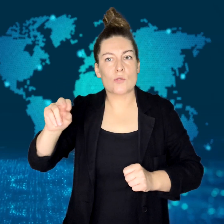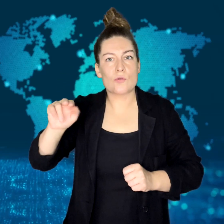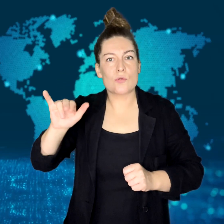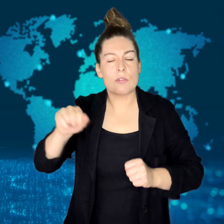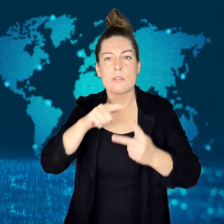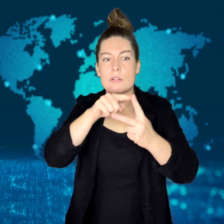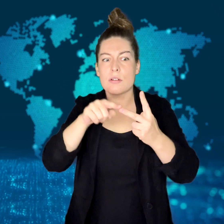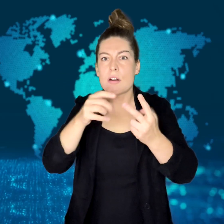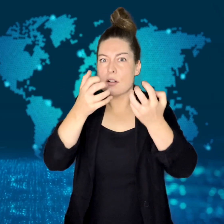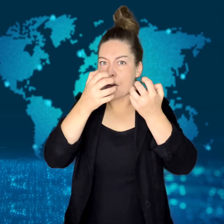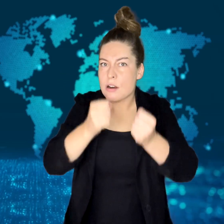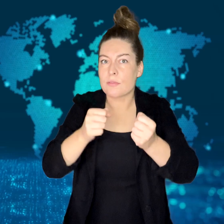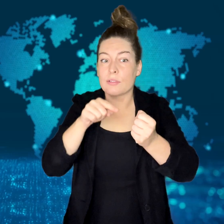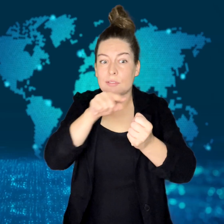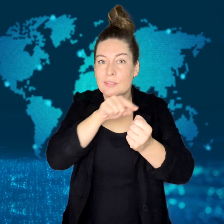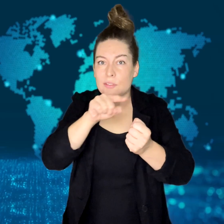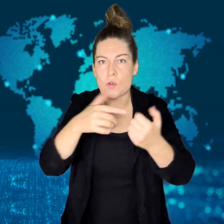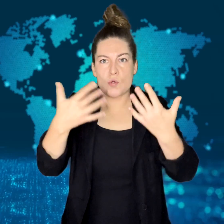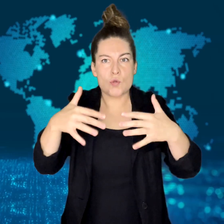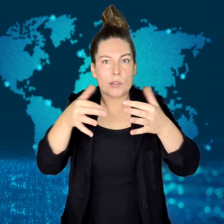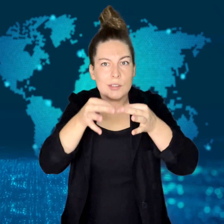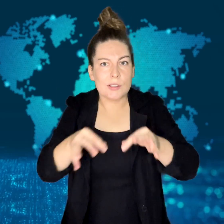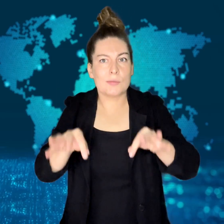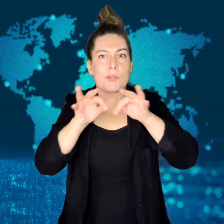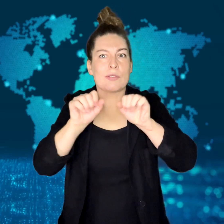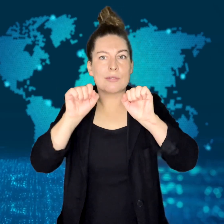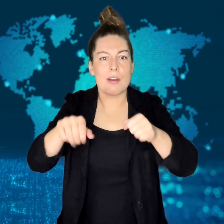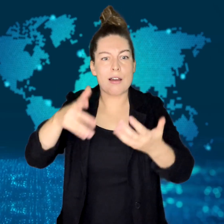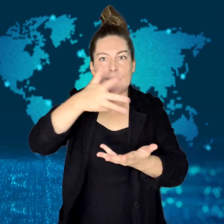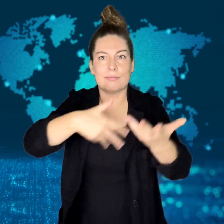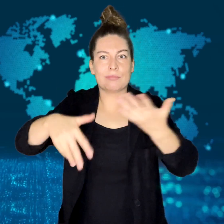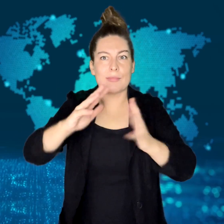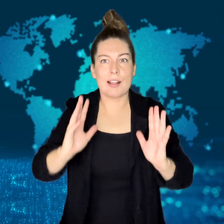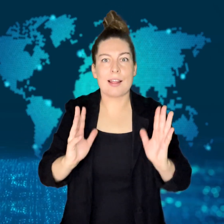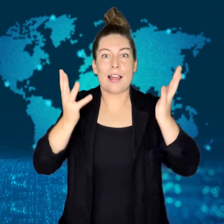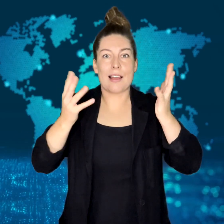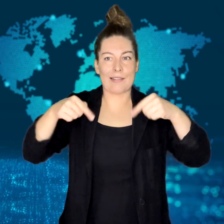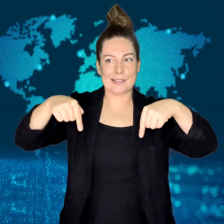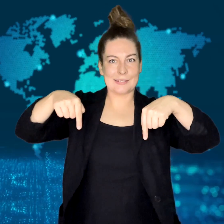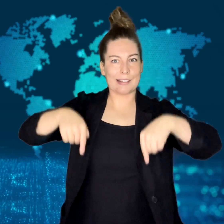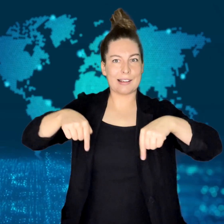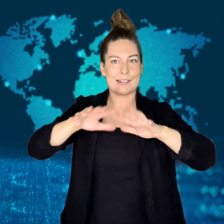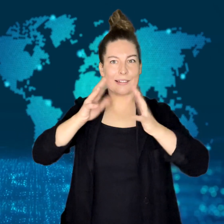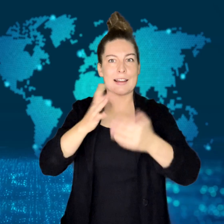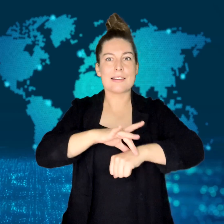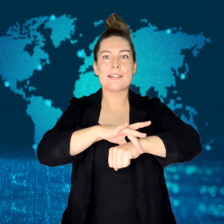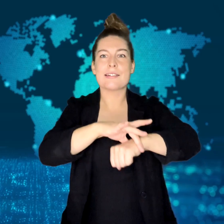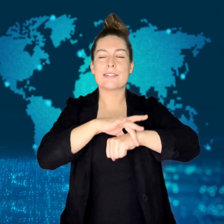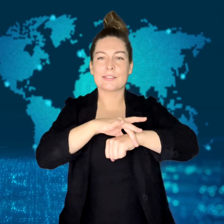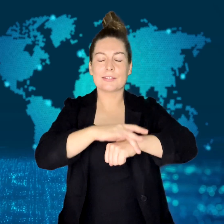are necessary for life on Earth. A study by a Harvard University